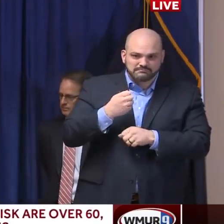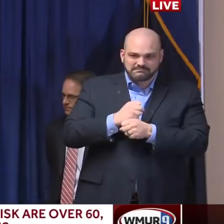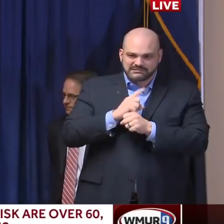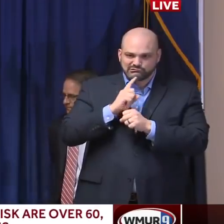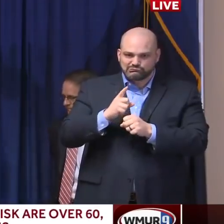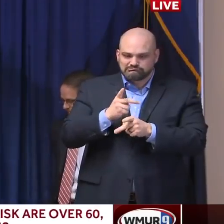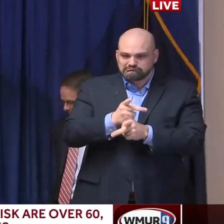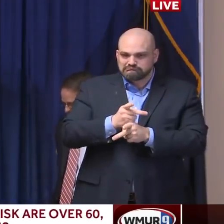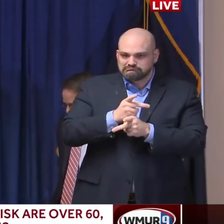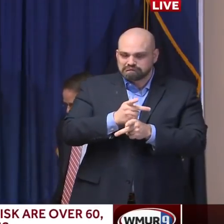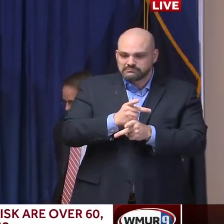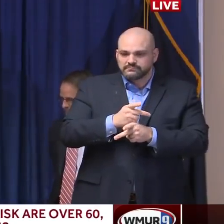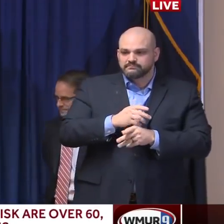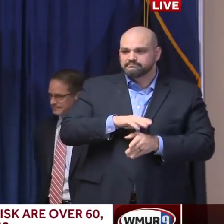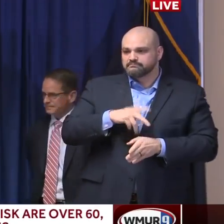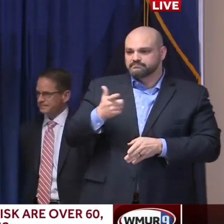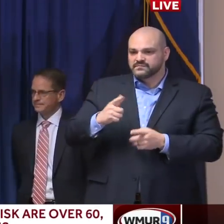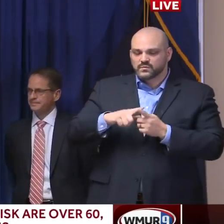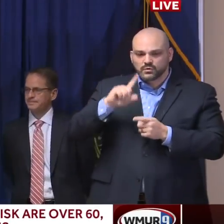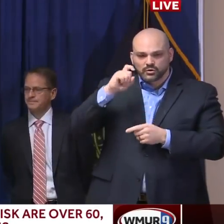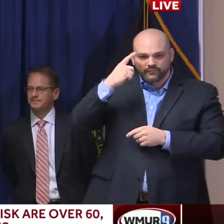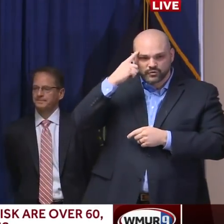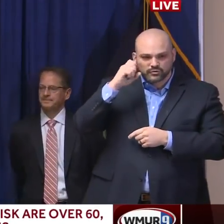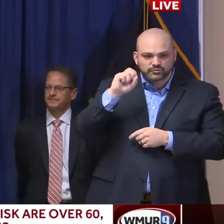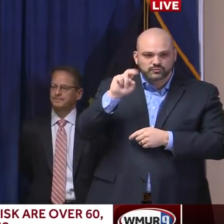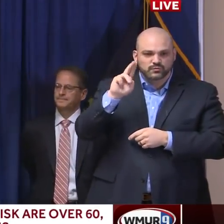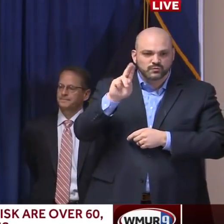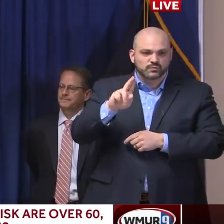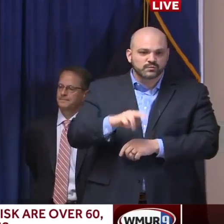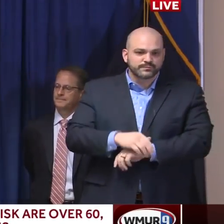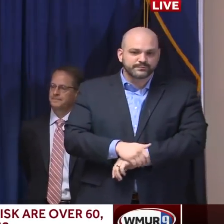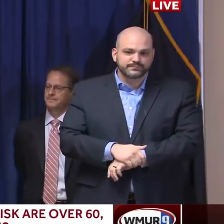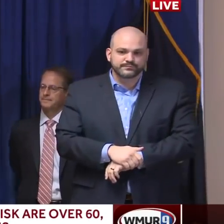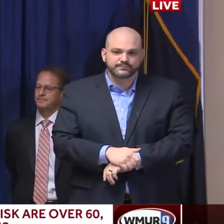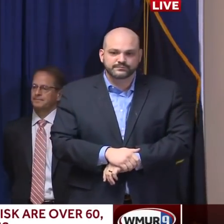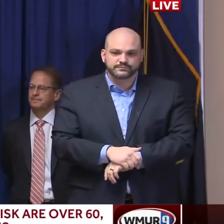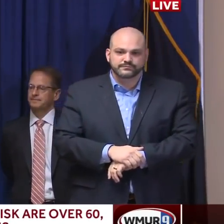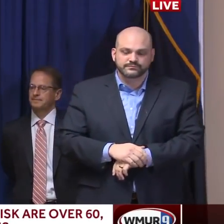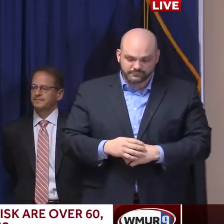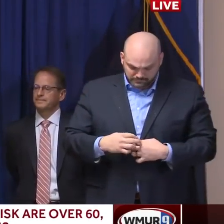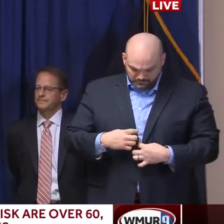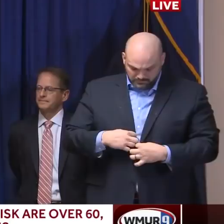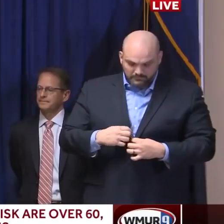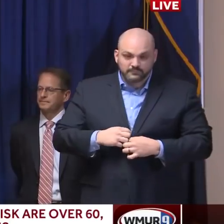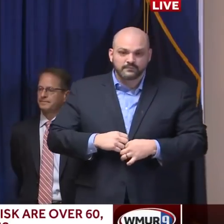RESIDENTS OF NEW HAMPSHIRE. WITH THAT, I WILL HAND IT BACK OVER TO THE GOVERNOR. THINK YOU VERY MUCH.